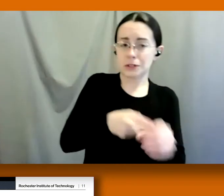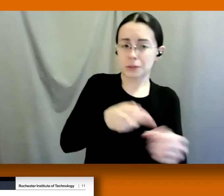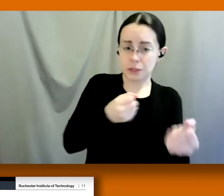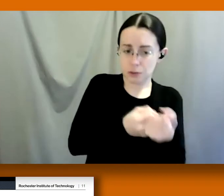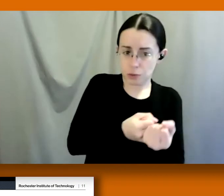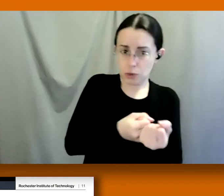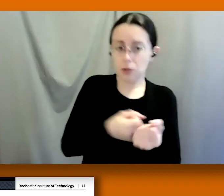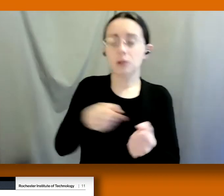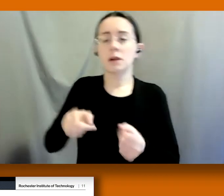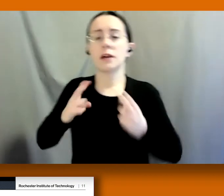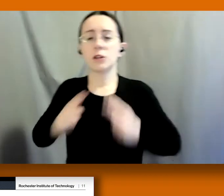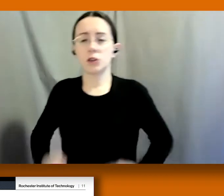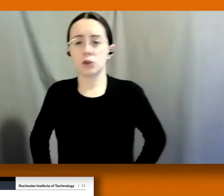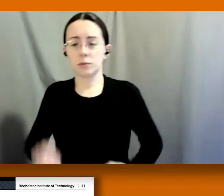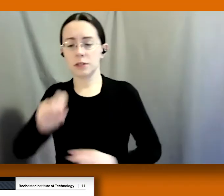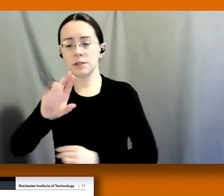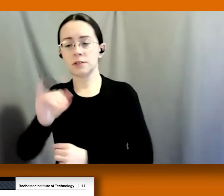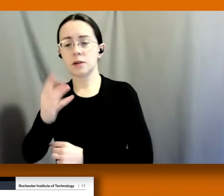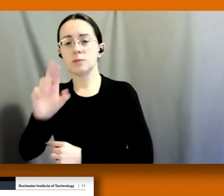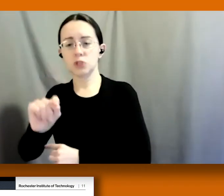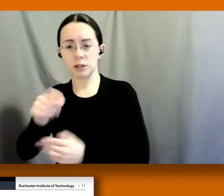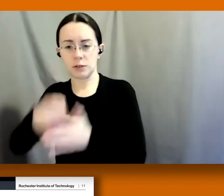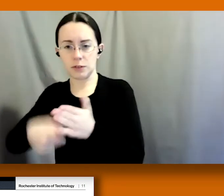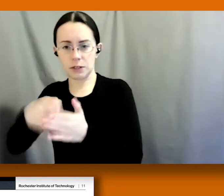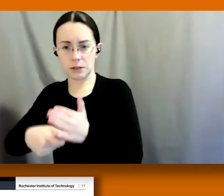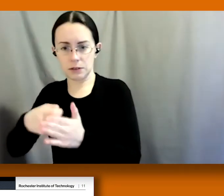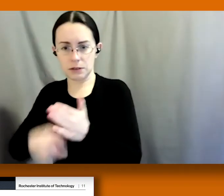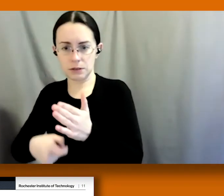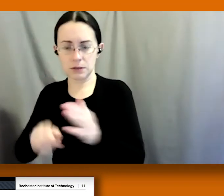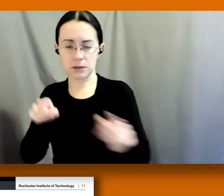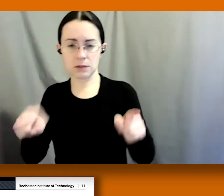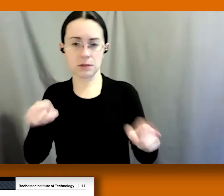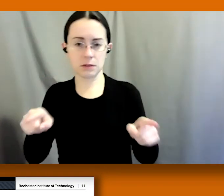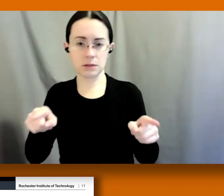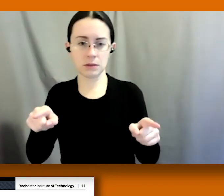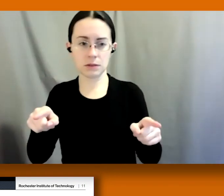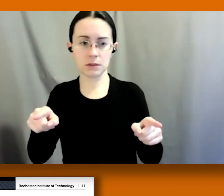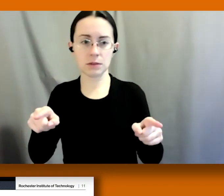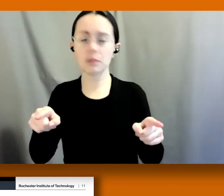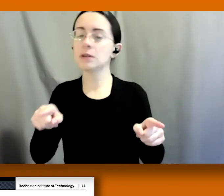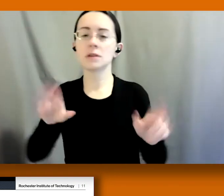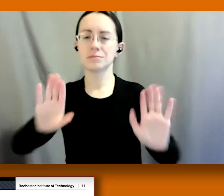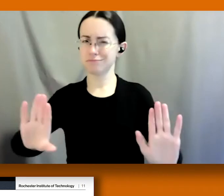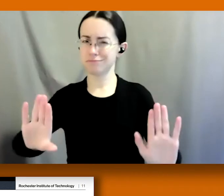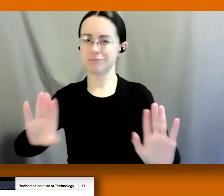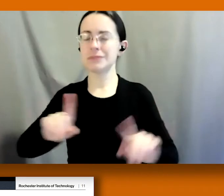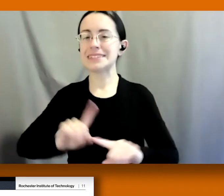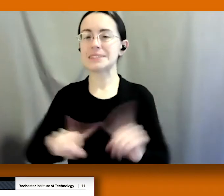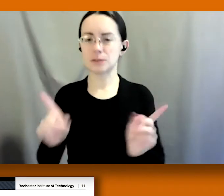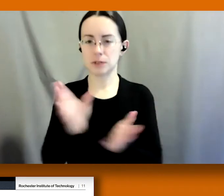um, and those fees are budgeted in the "Other Direct Costs" section of the budget.